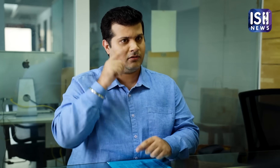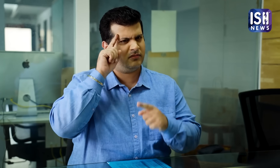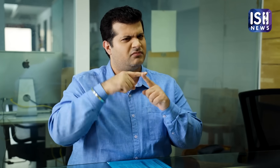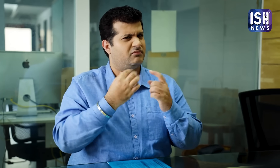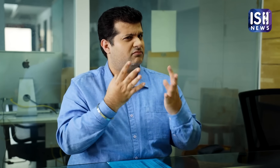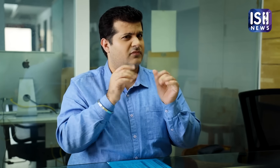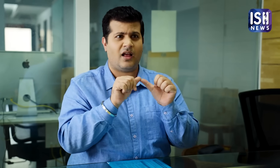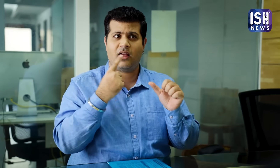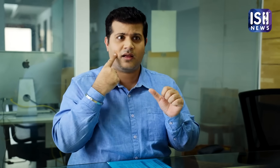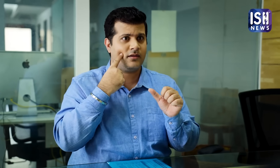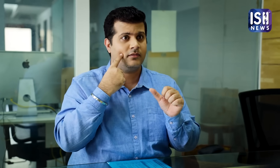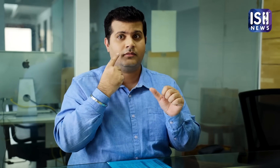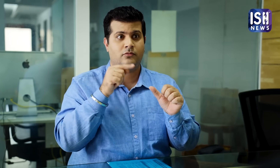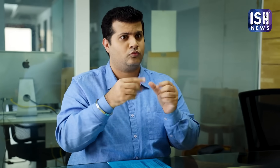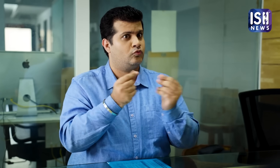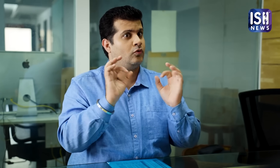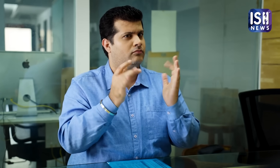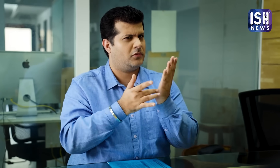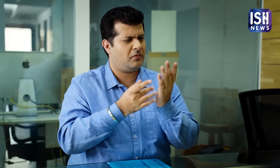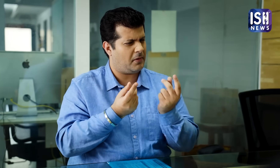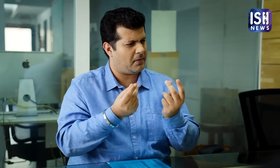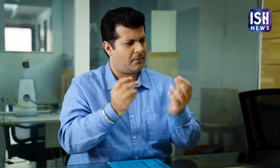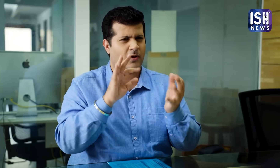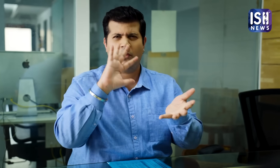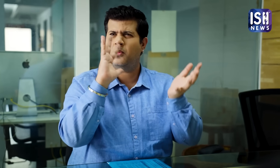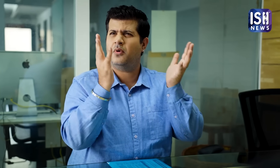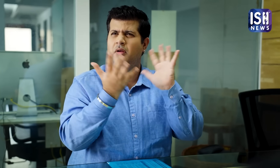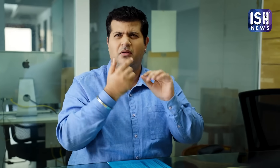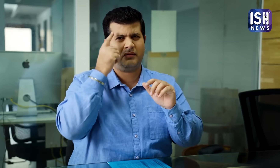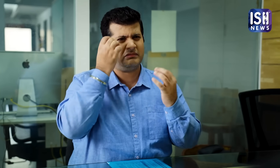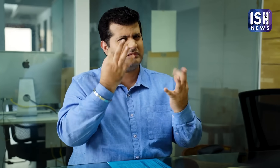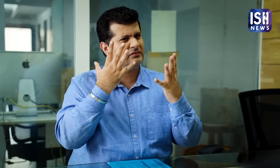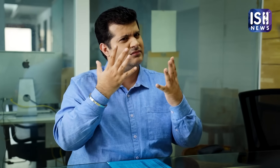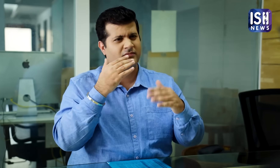I am experienced in AI, known for delivering quick tech solutions worldwide.